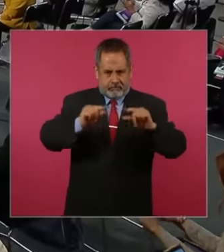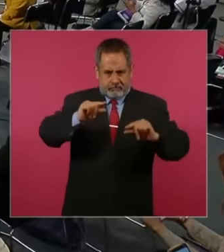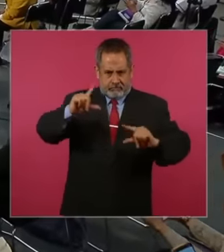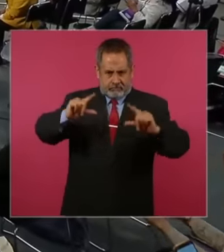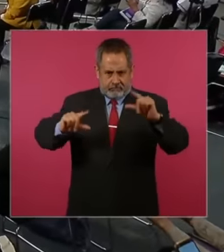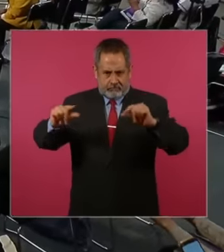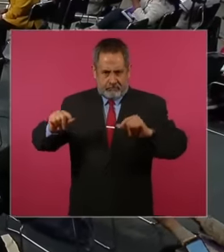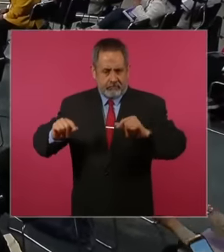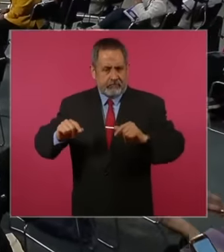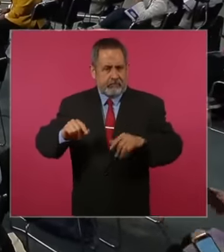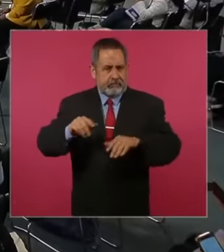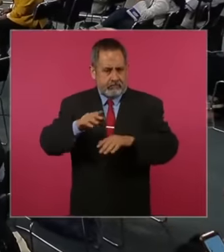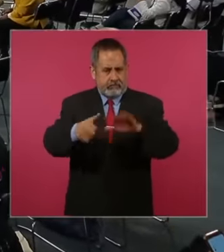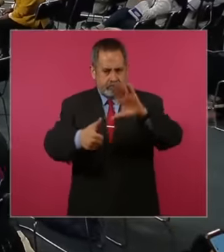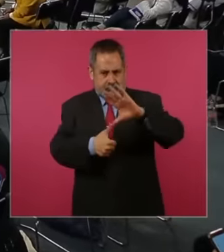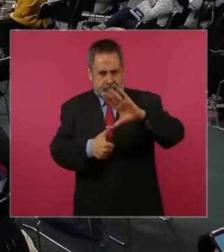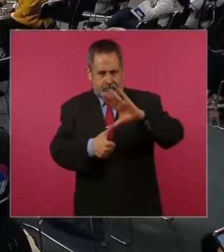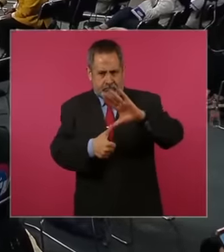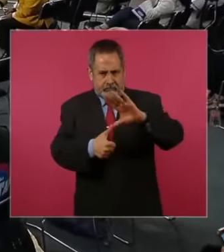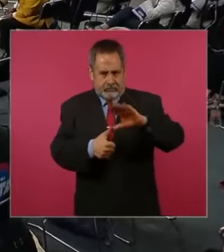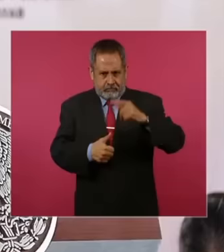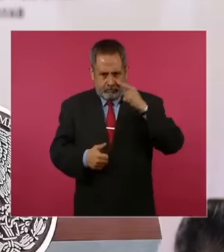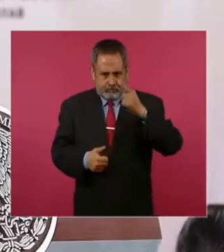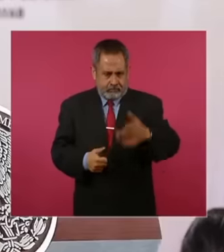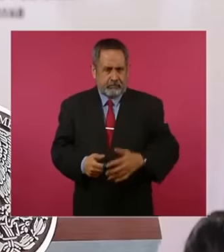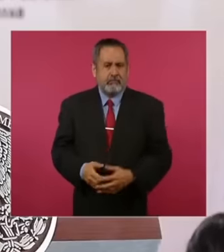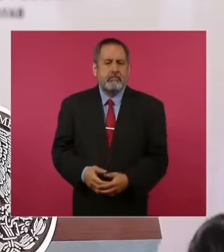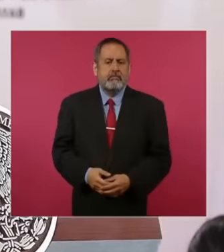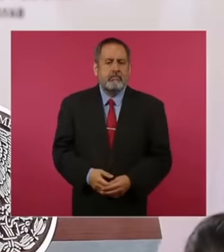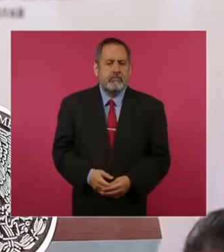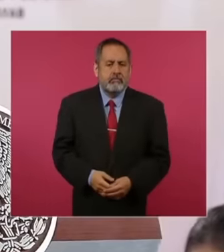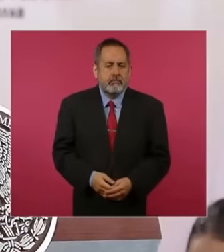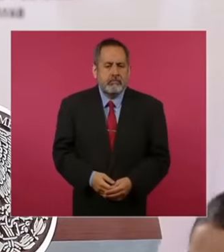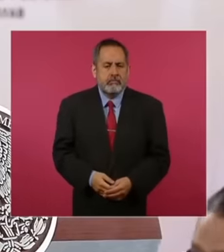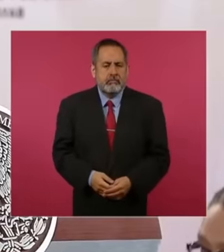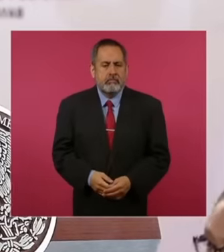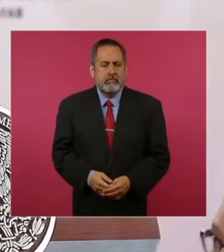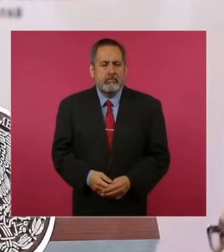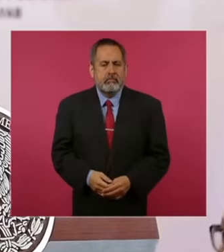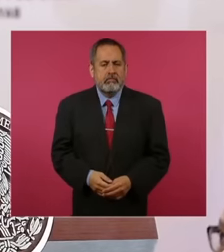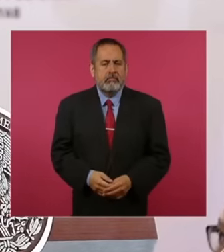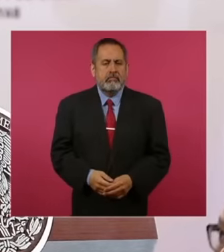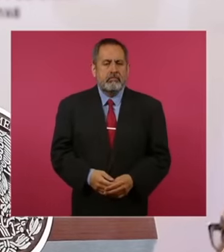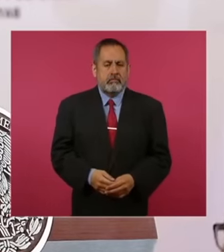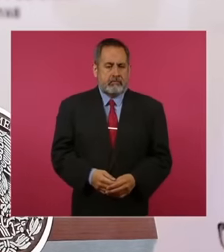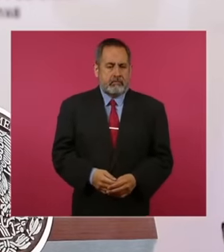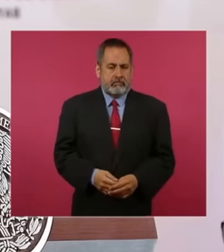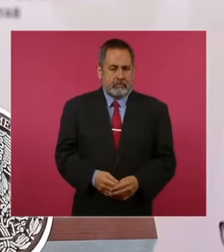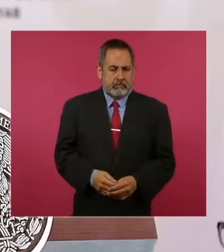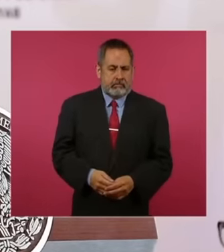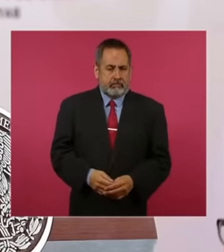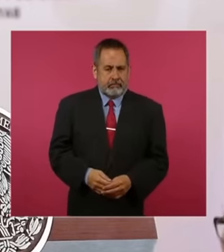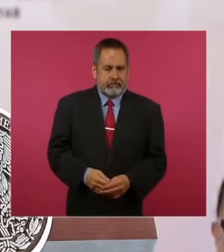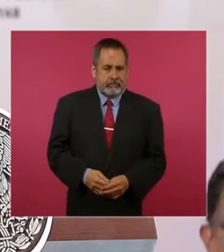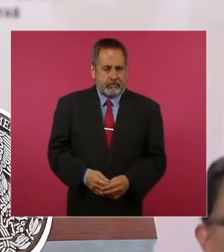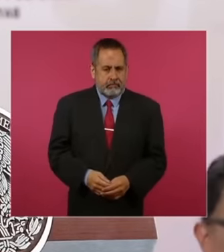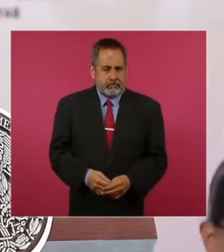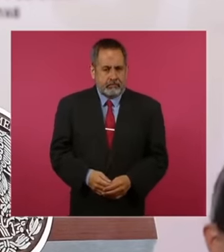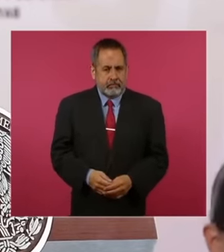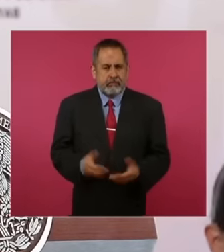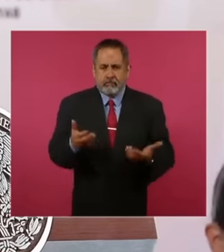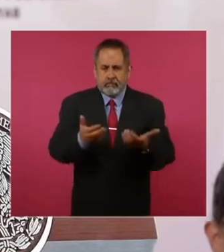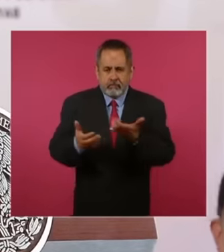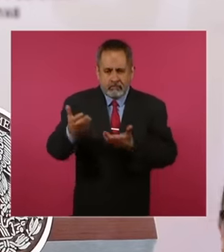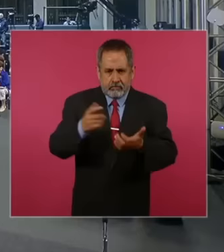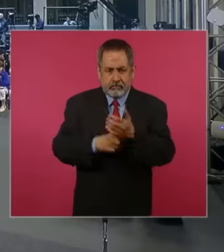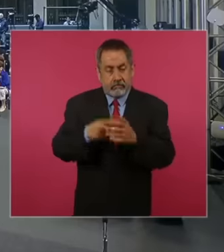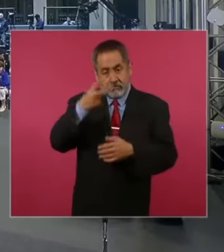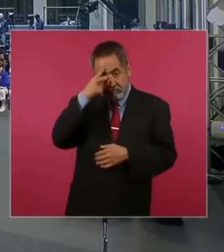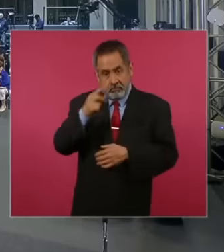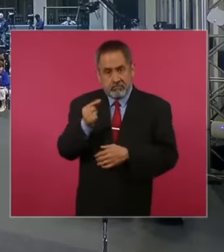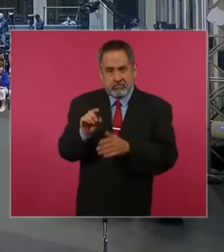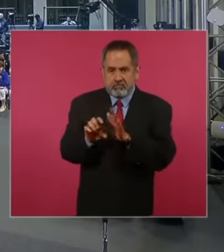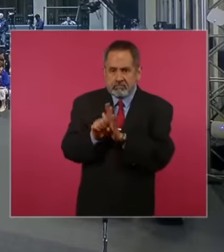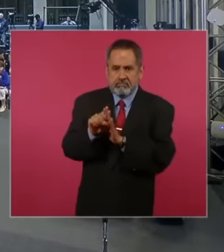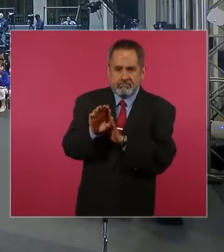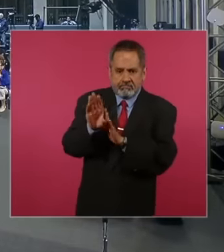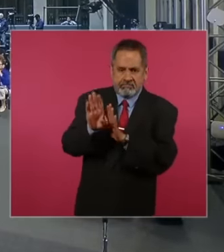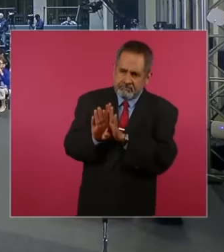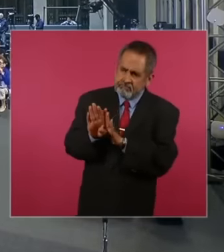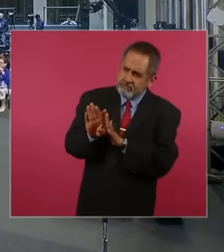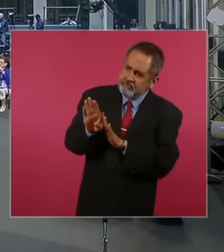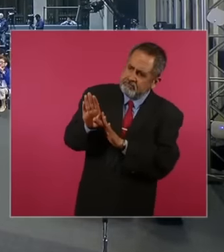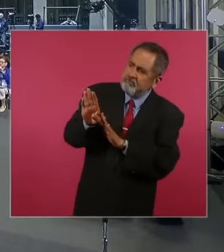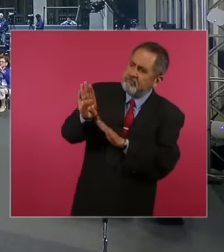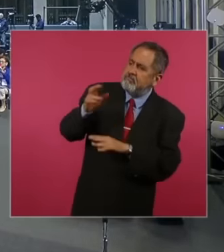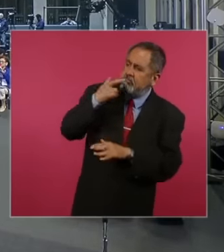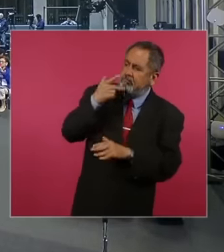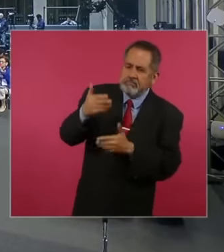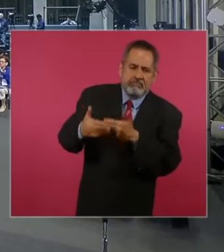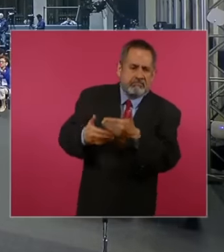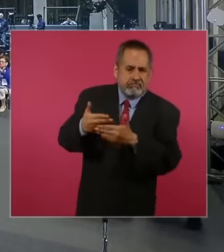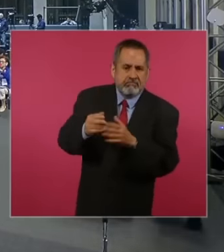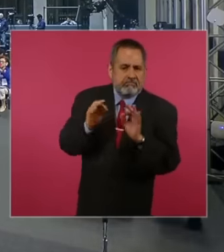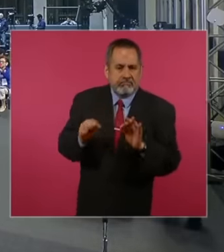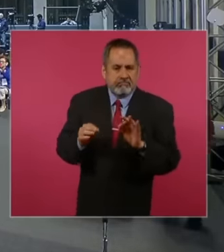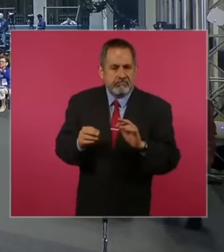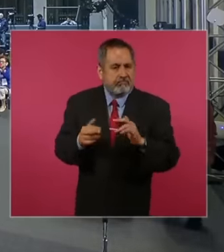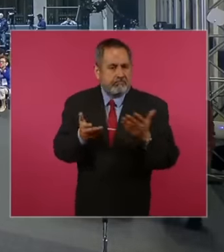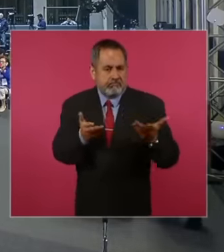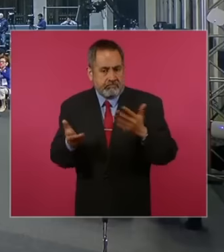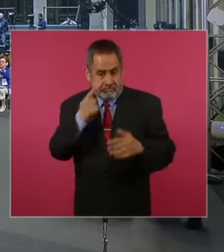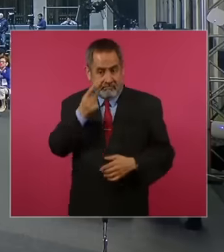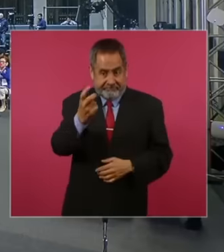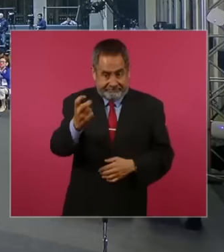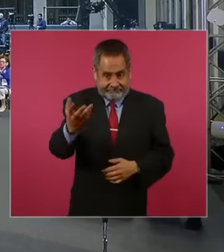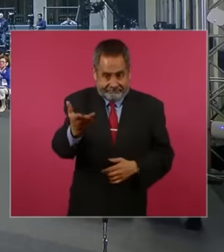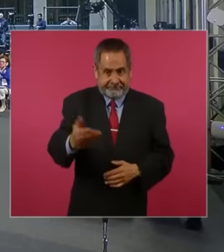trade where Mexico has been growing its commercial relationship this